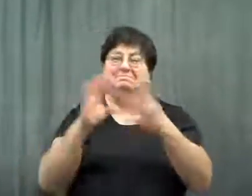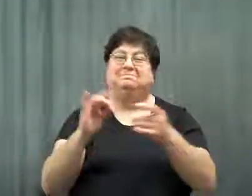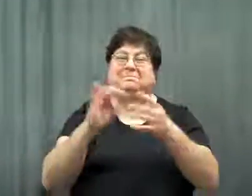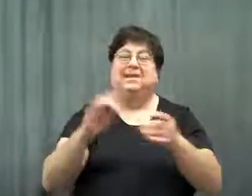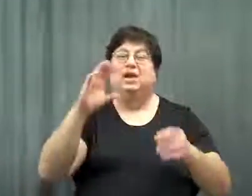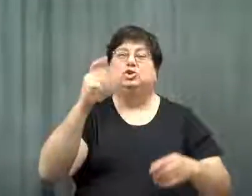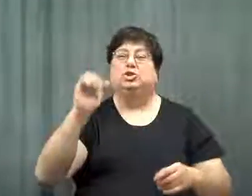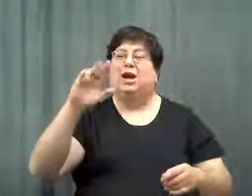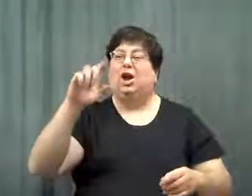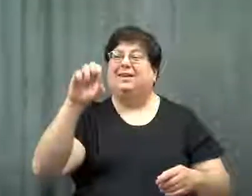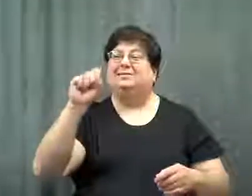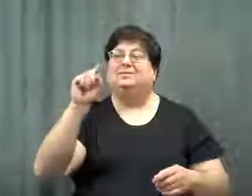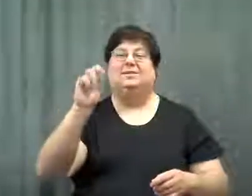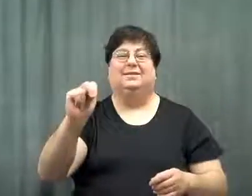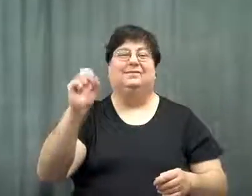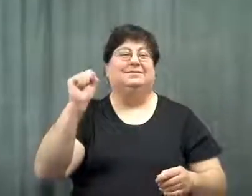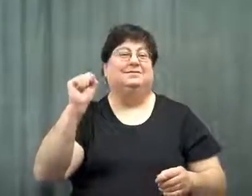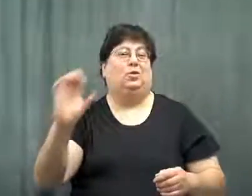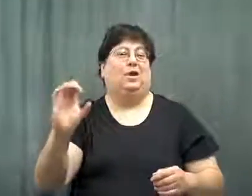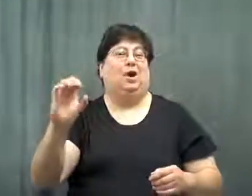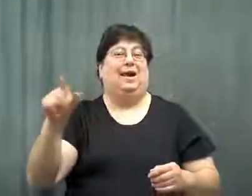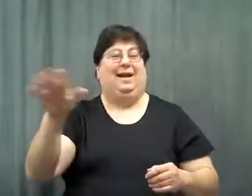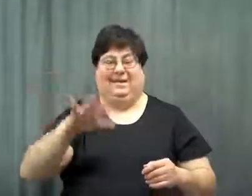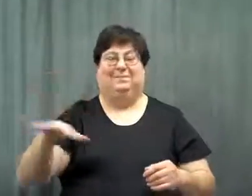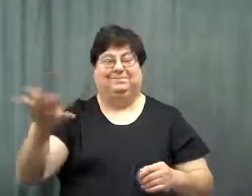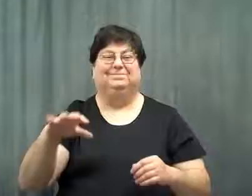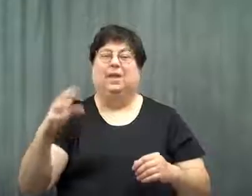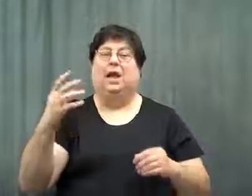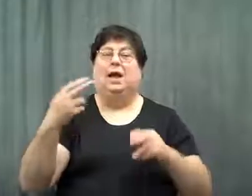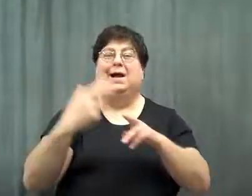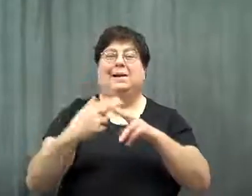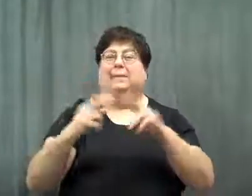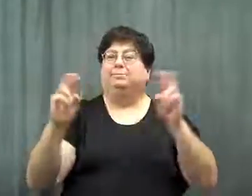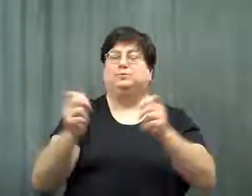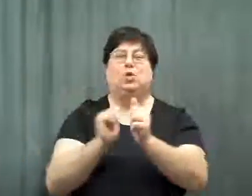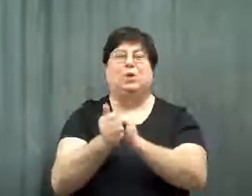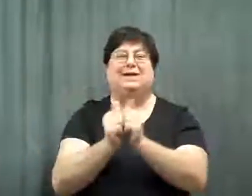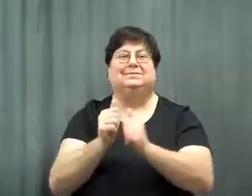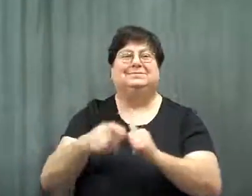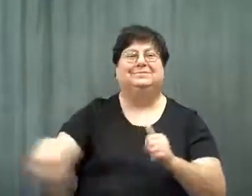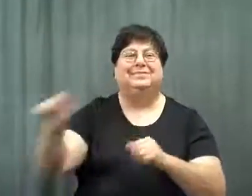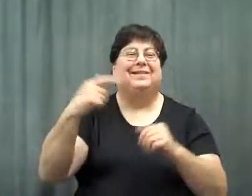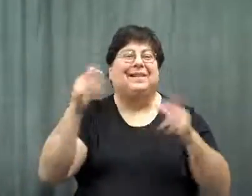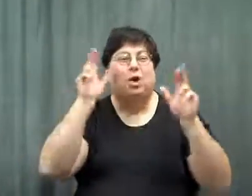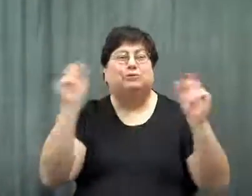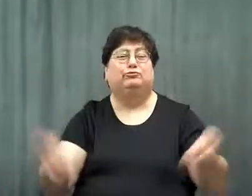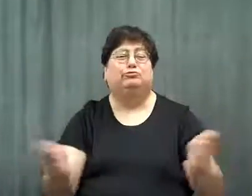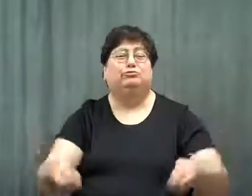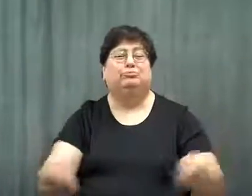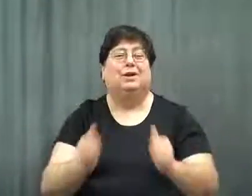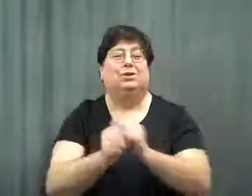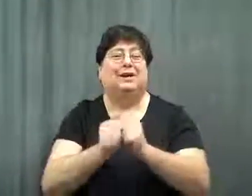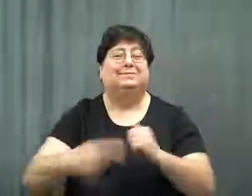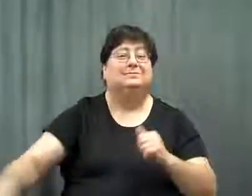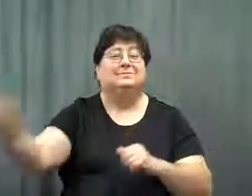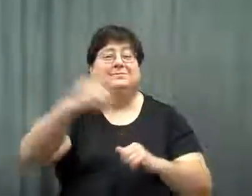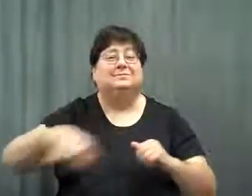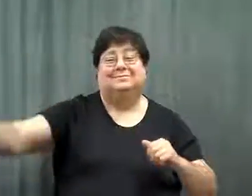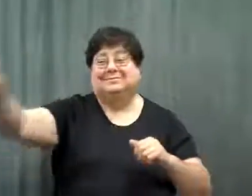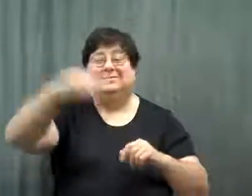He says there was a horse racing track at Charleston, South Carolina.